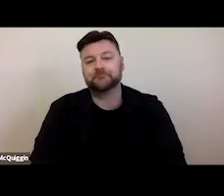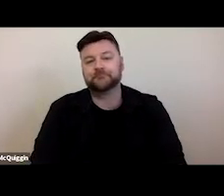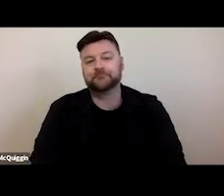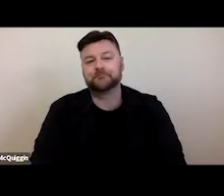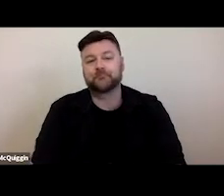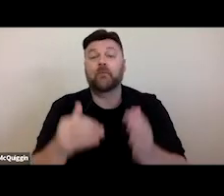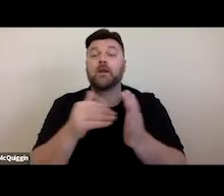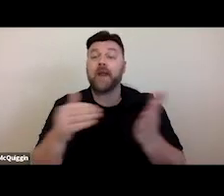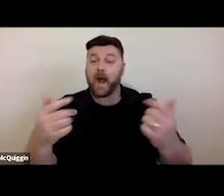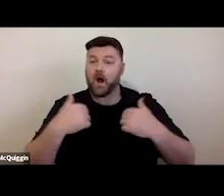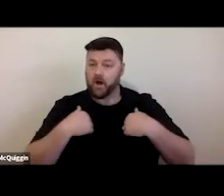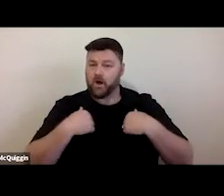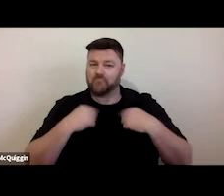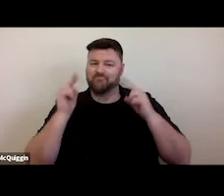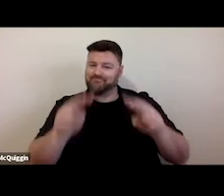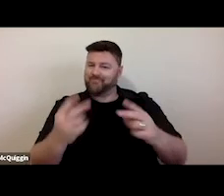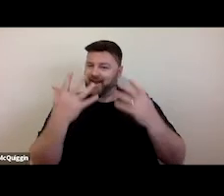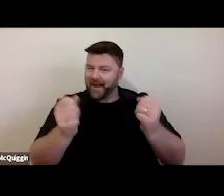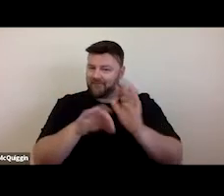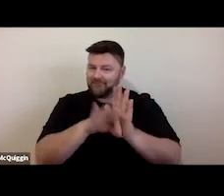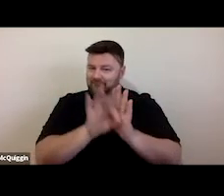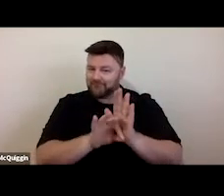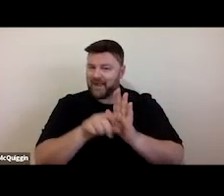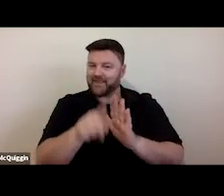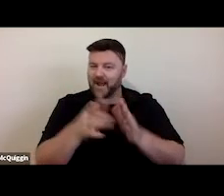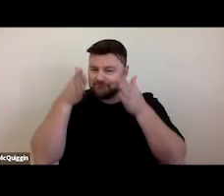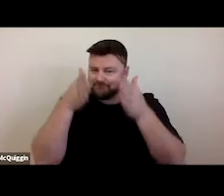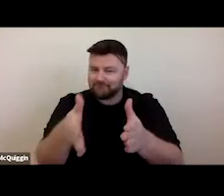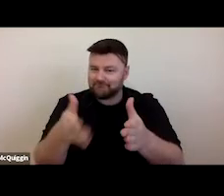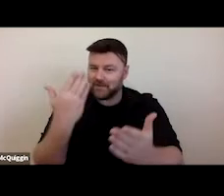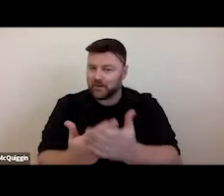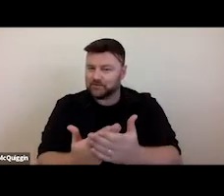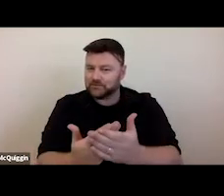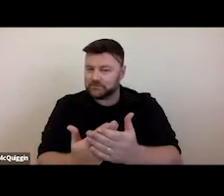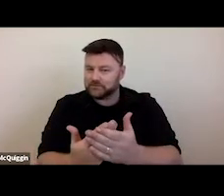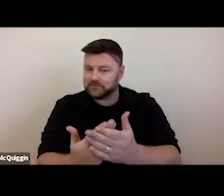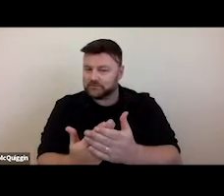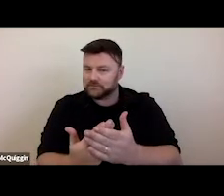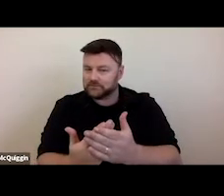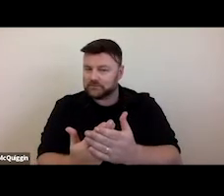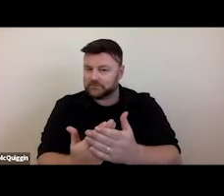we know that the algorithm is very interested in these different kind